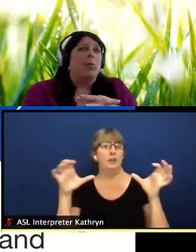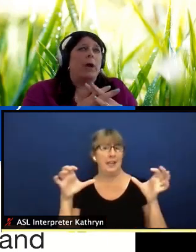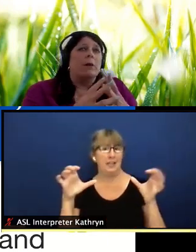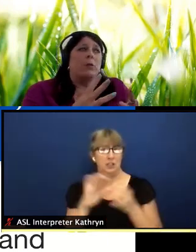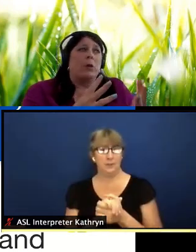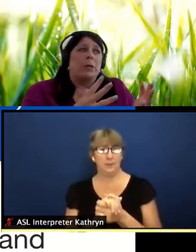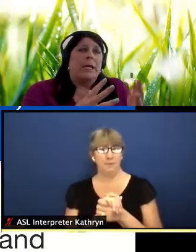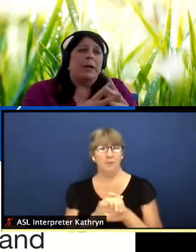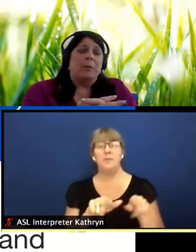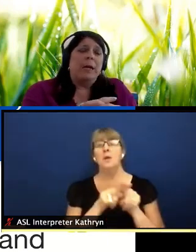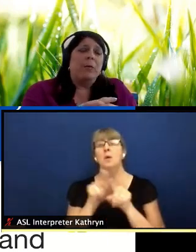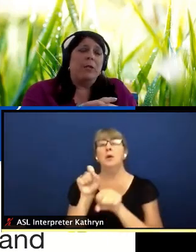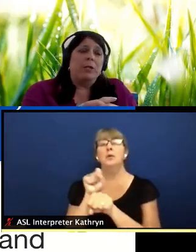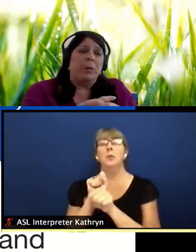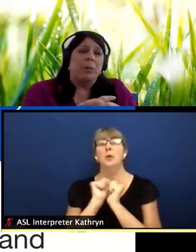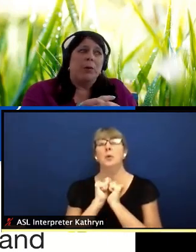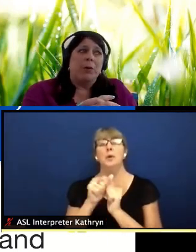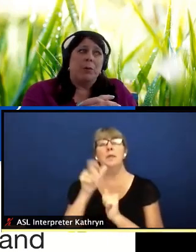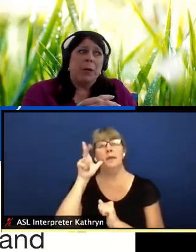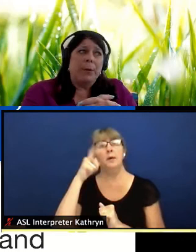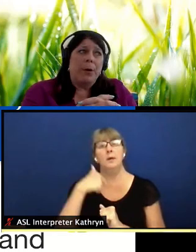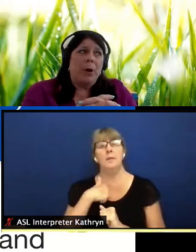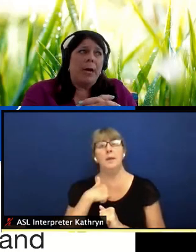We also work with Hearing Me which is our birth to three program.